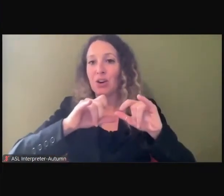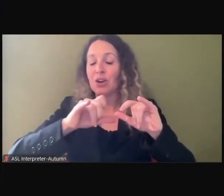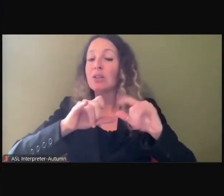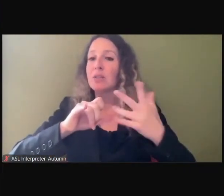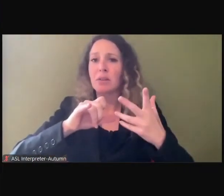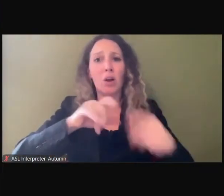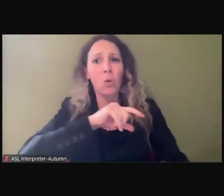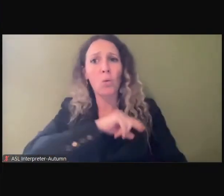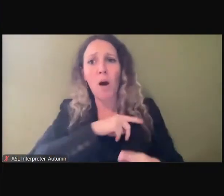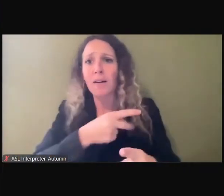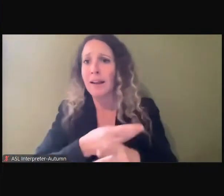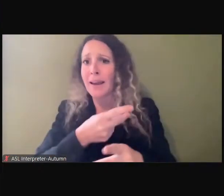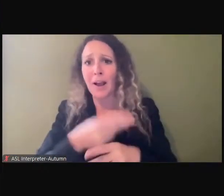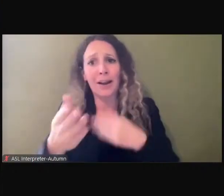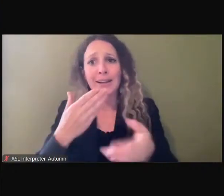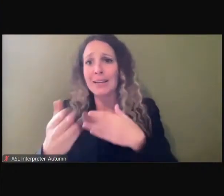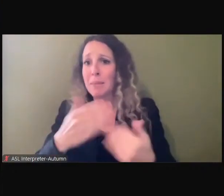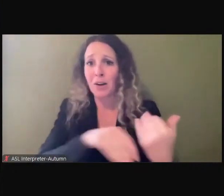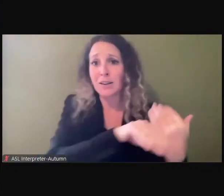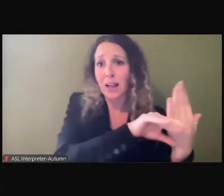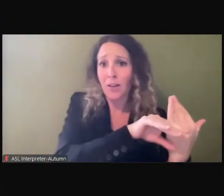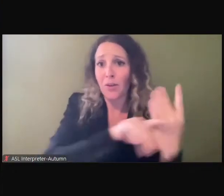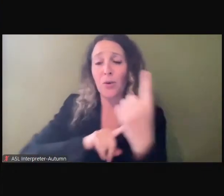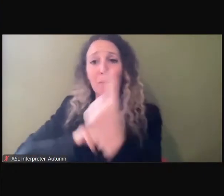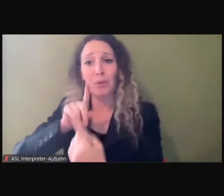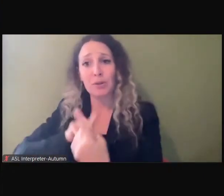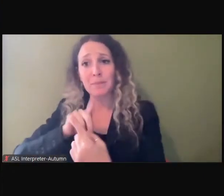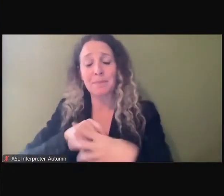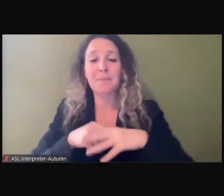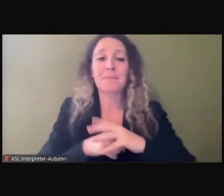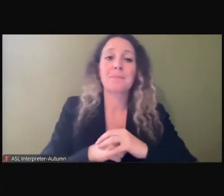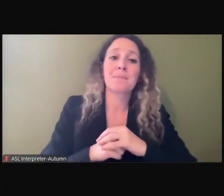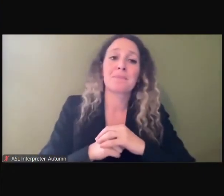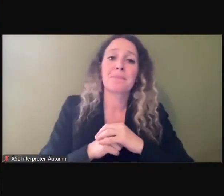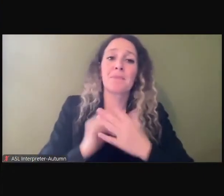of the medium through which it is delivered. Our policy facilitates